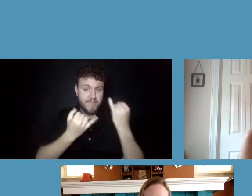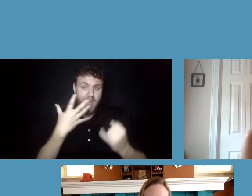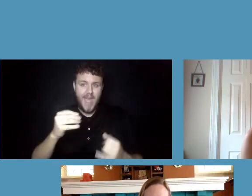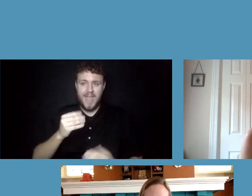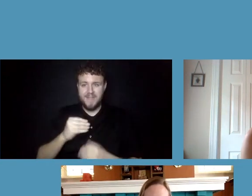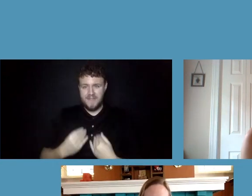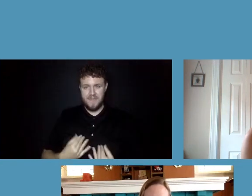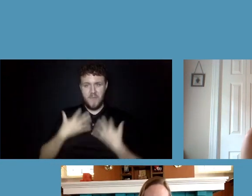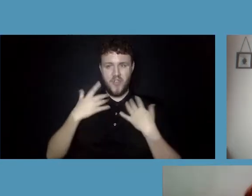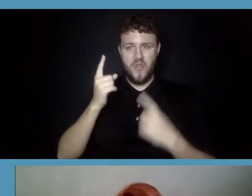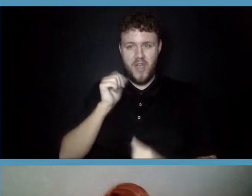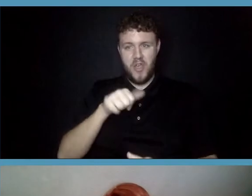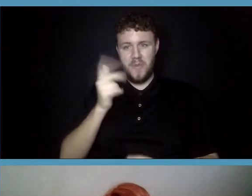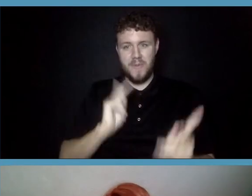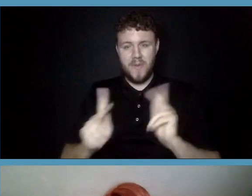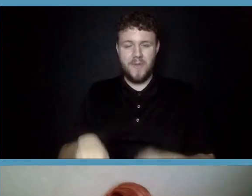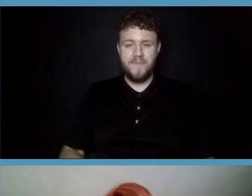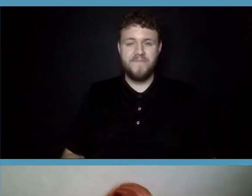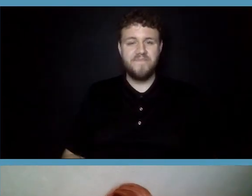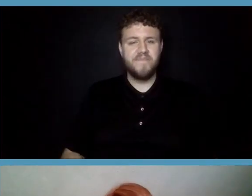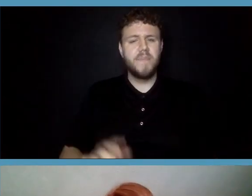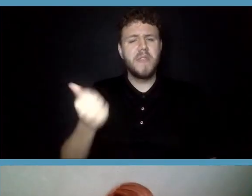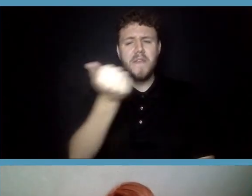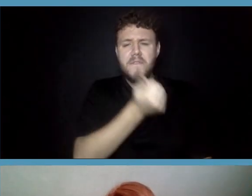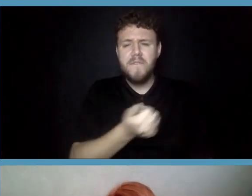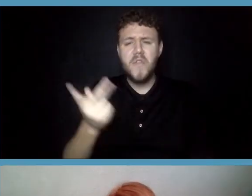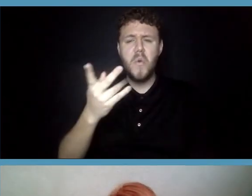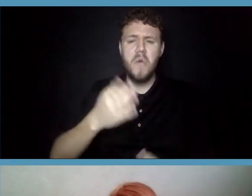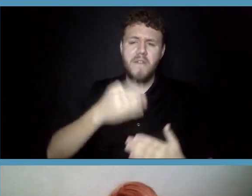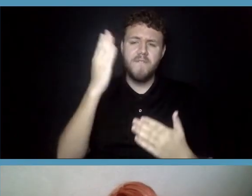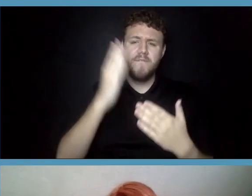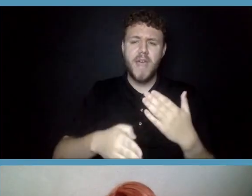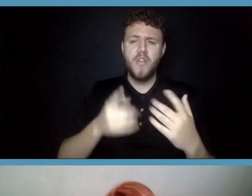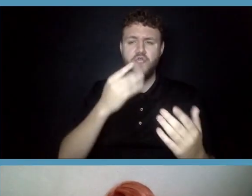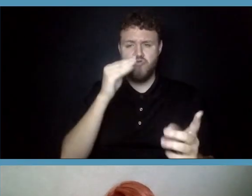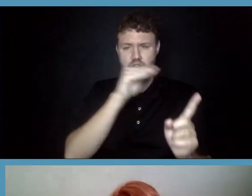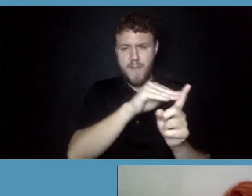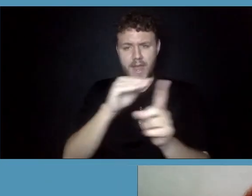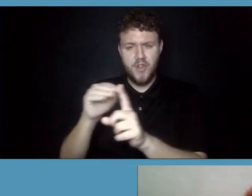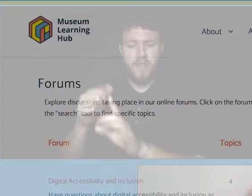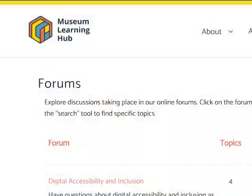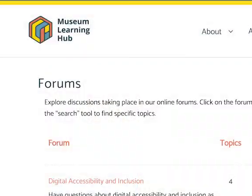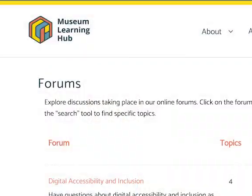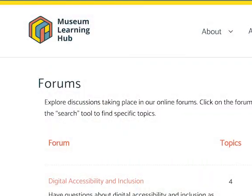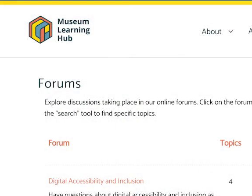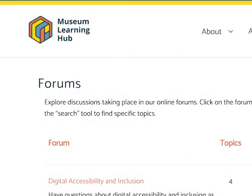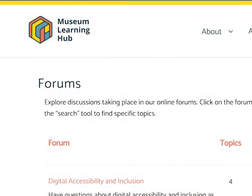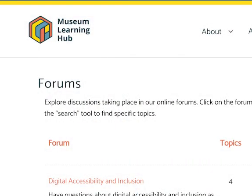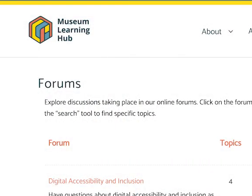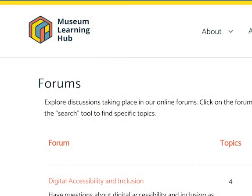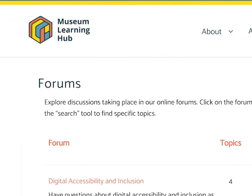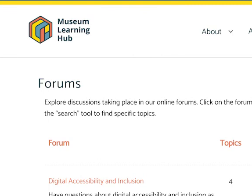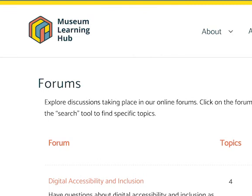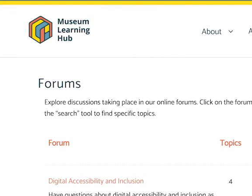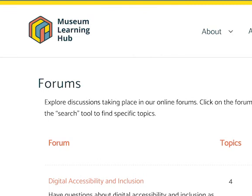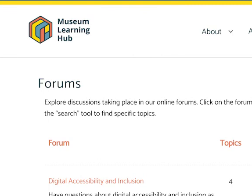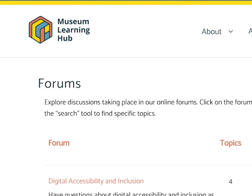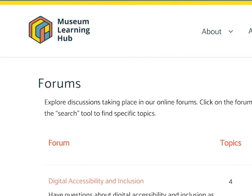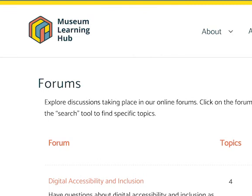So just a few final reminders before we close out. You can visit the forum on our website